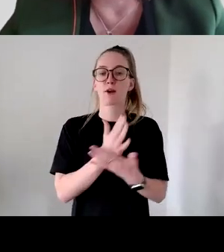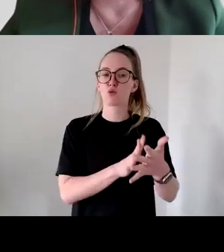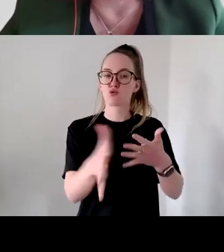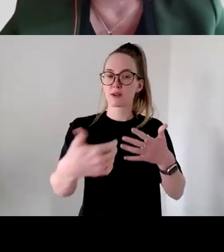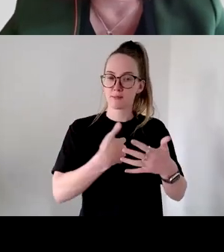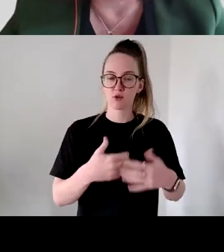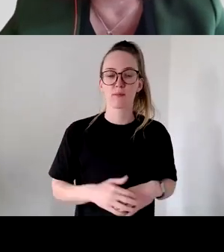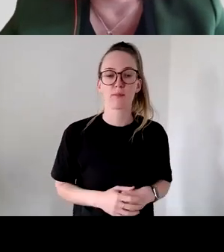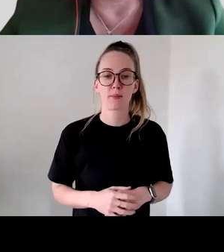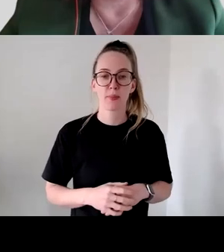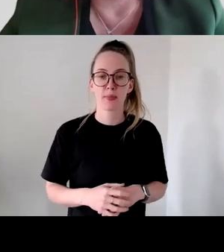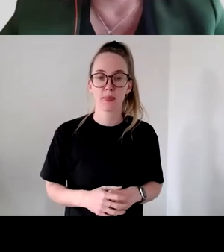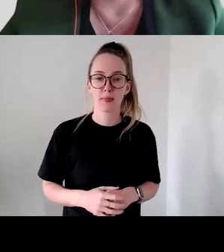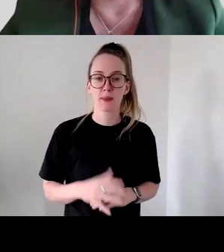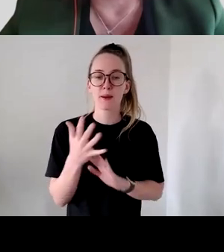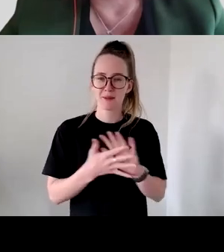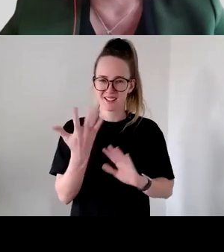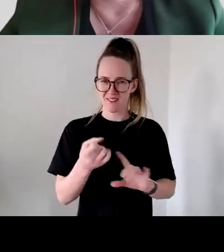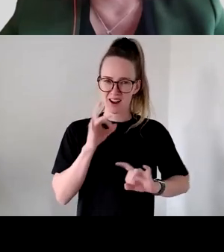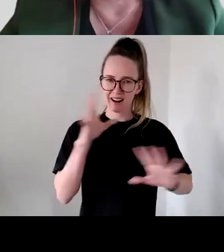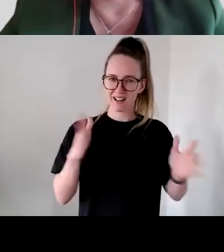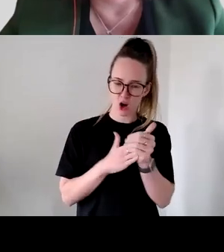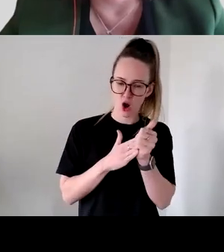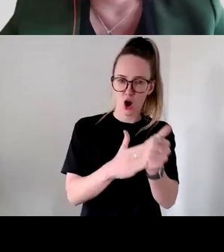There is really good guidance on what each of those standards mean,